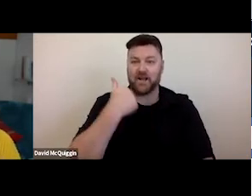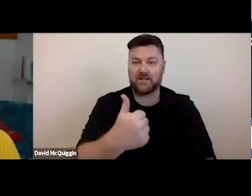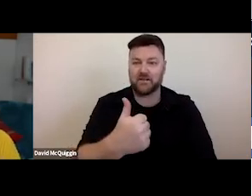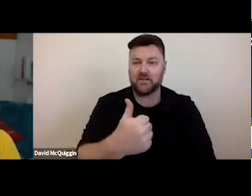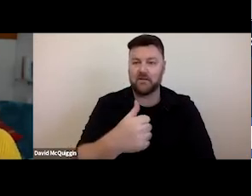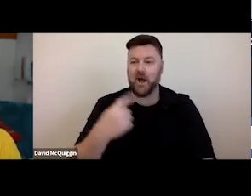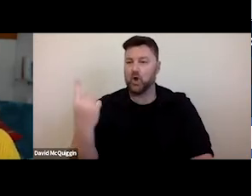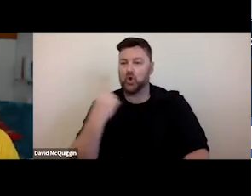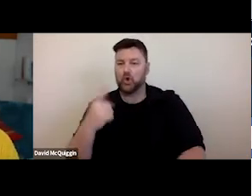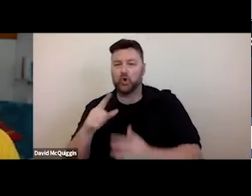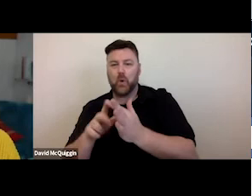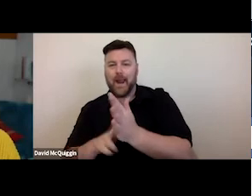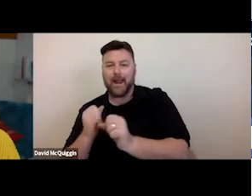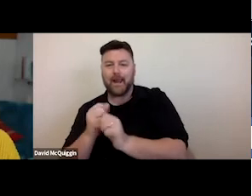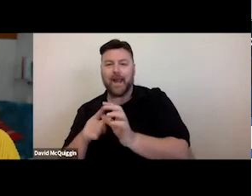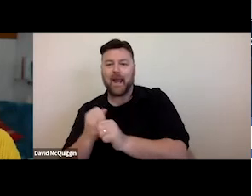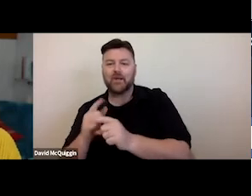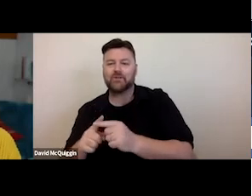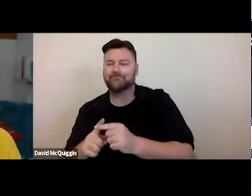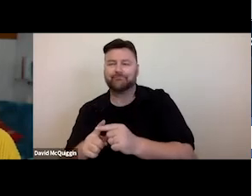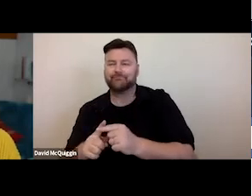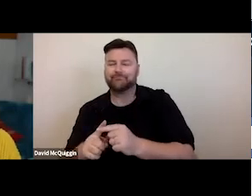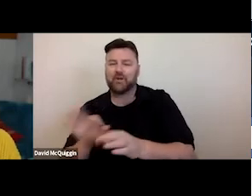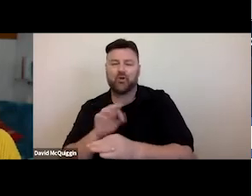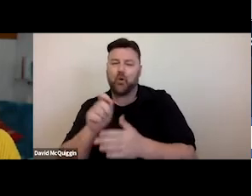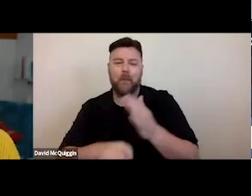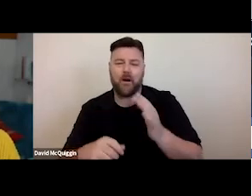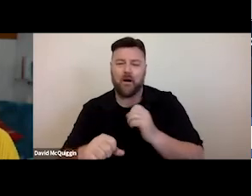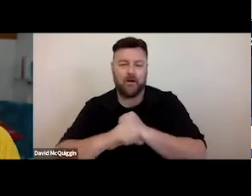(LAUGHS Don't buy "likes". If I like on him